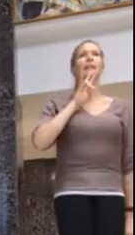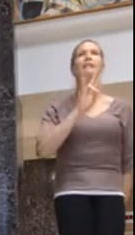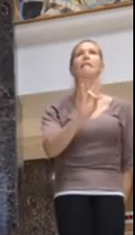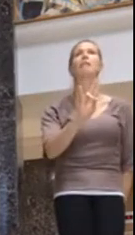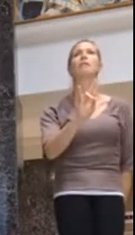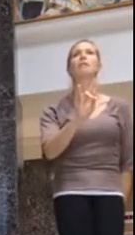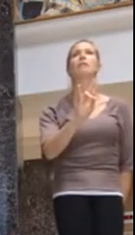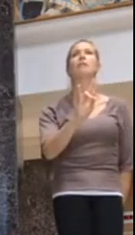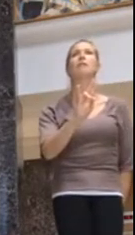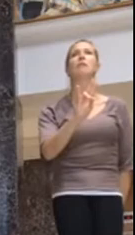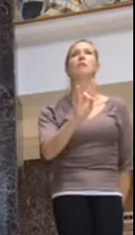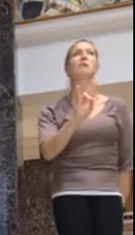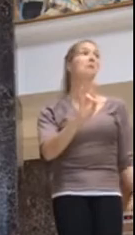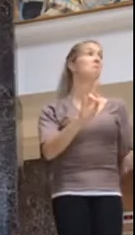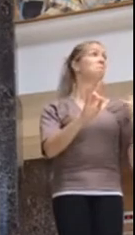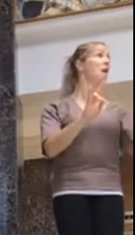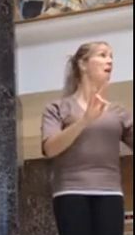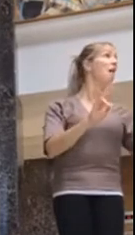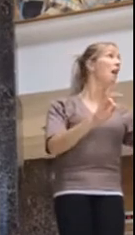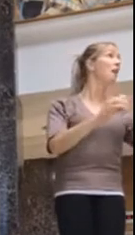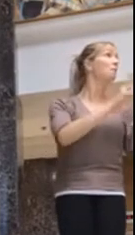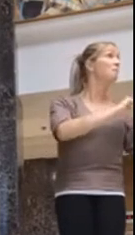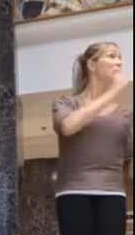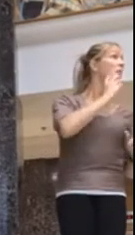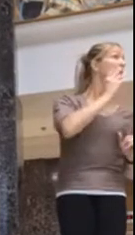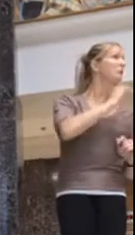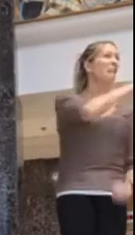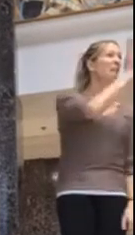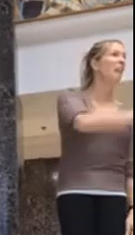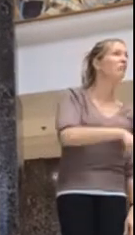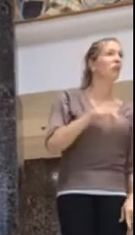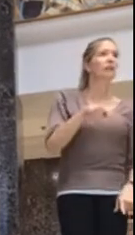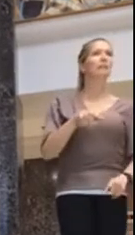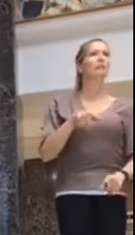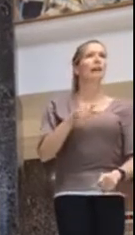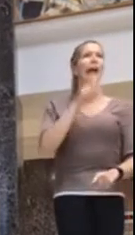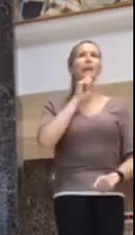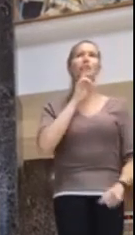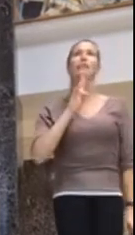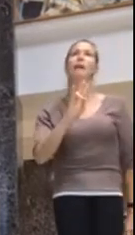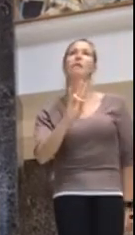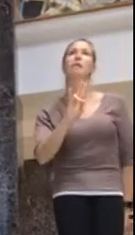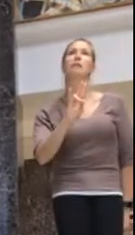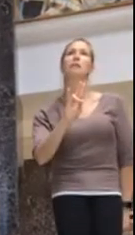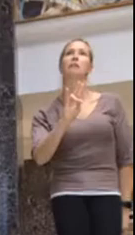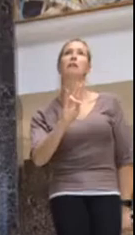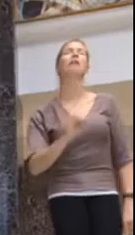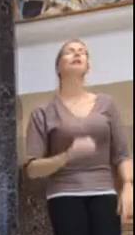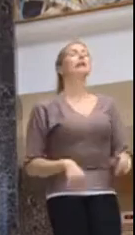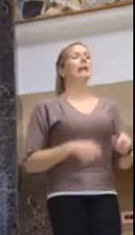In kindergarten Carter only had 13 minutes of teaching from a teacher of the Deaf in